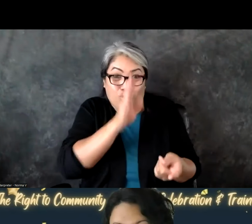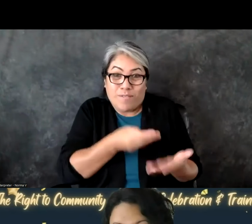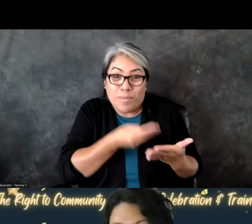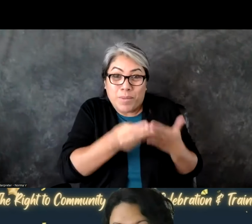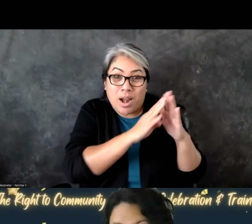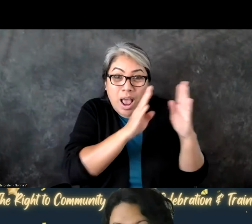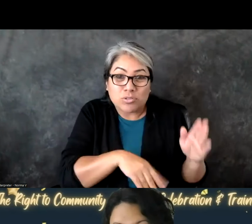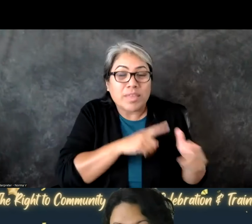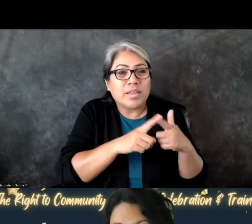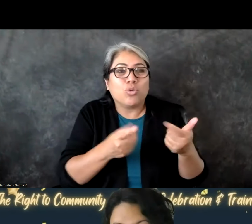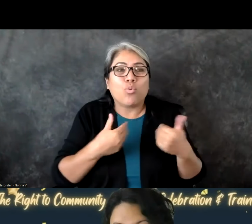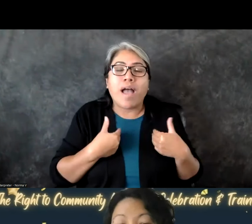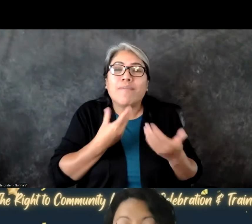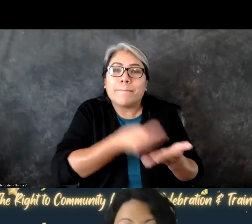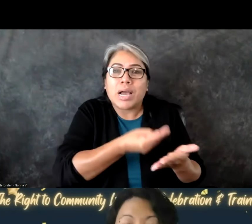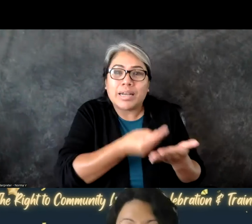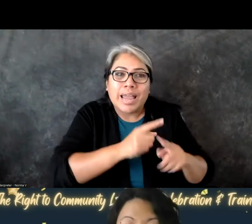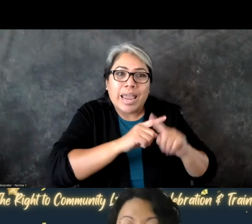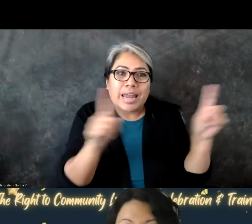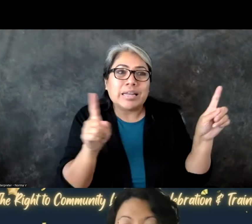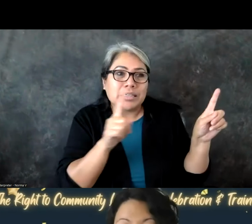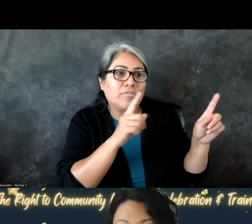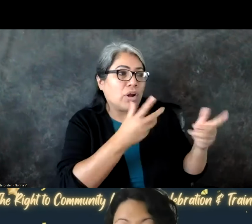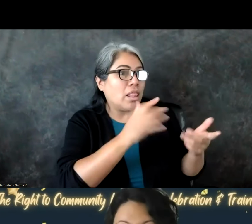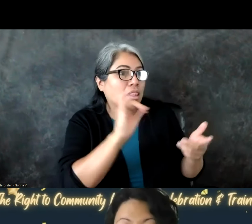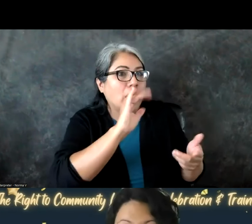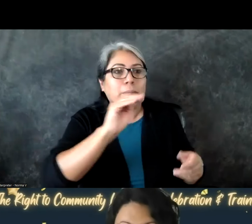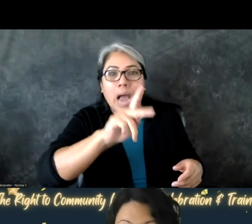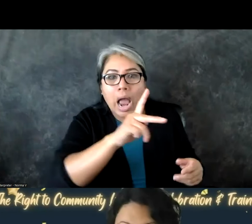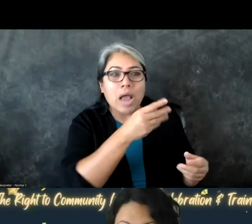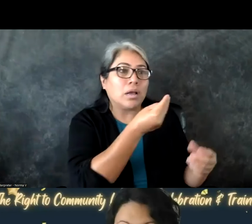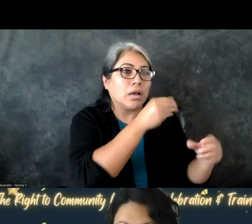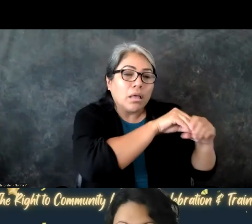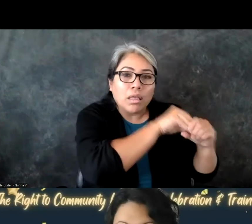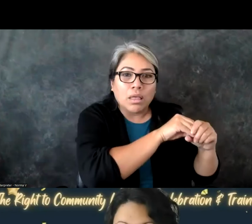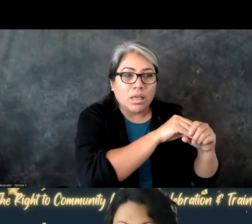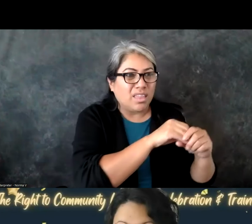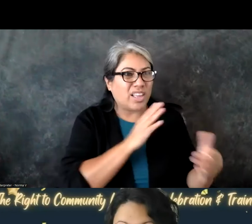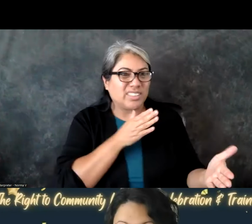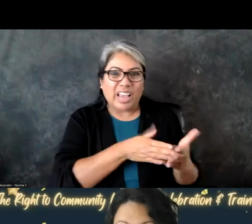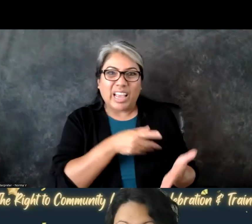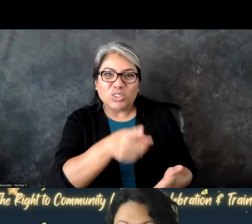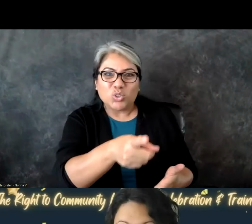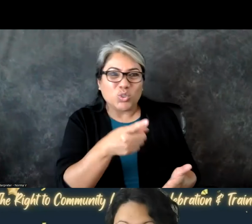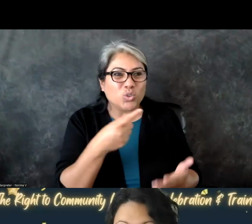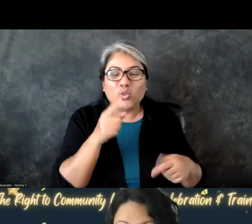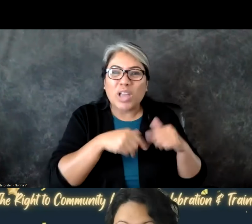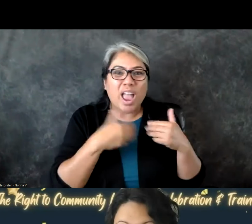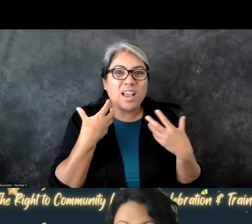of thousands of dollars. But if you haven't had access to buying a house and your money is in another form, then that